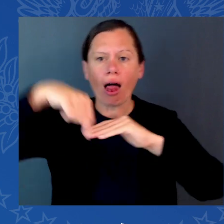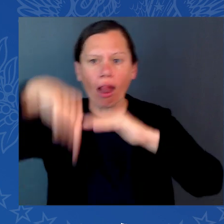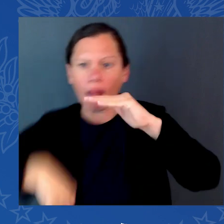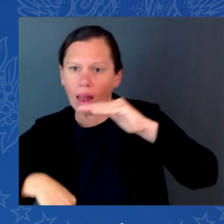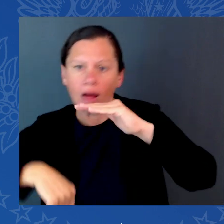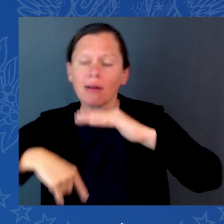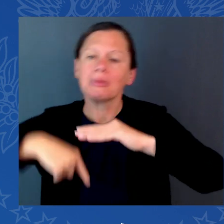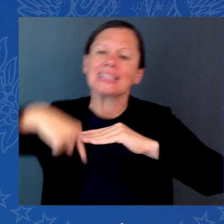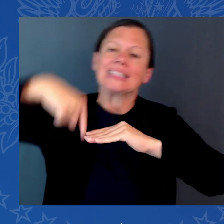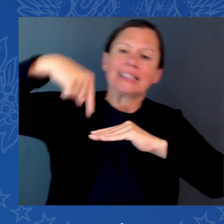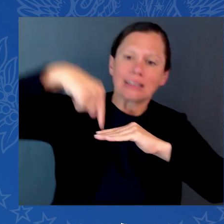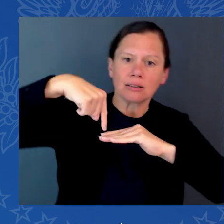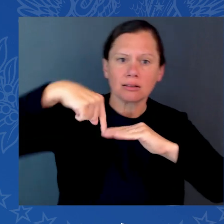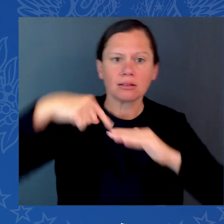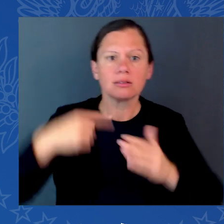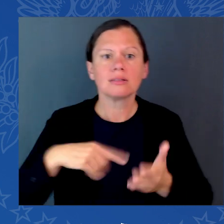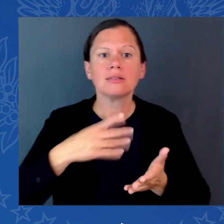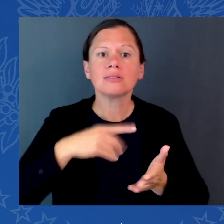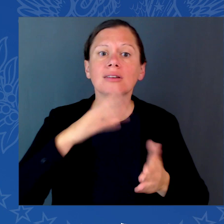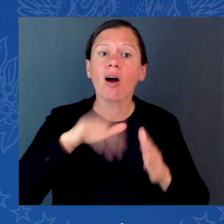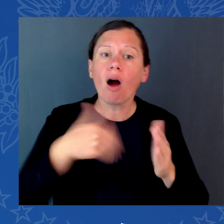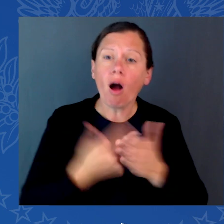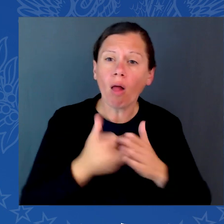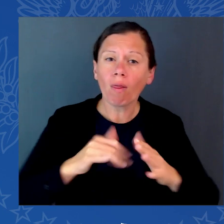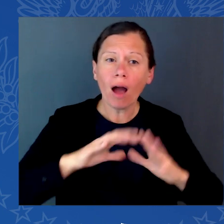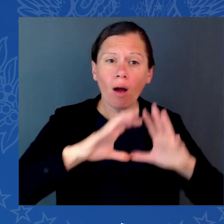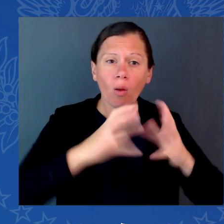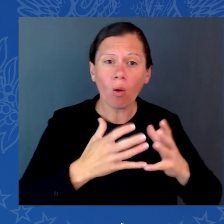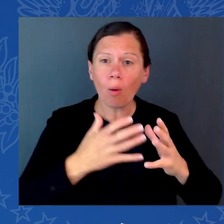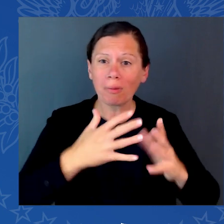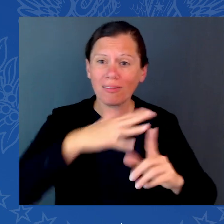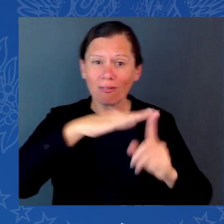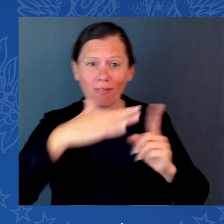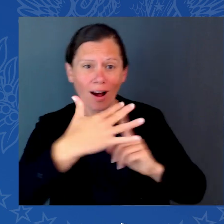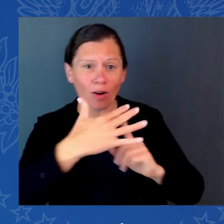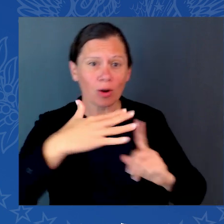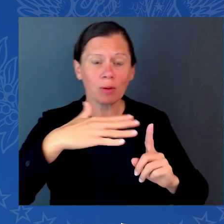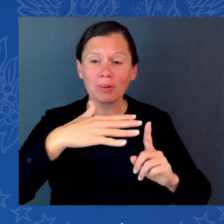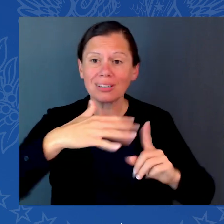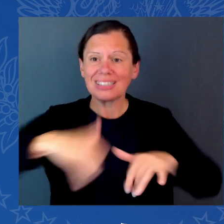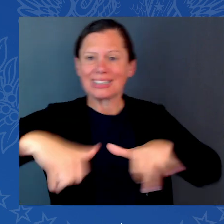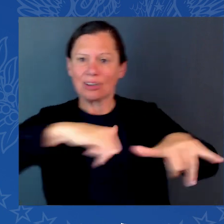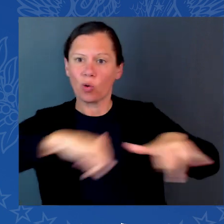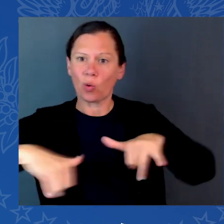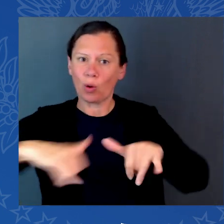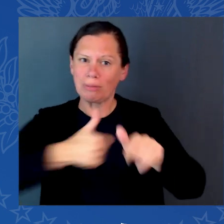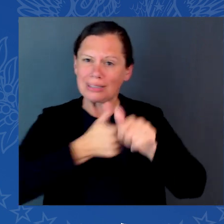we are sowing the seeds for future generations to dream bigger.